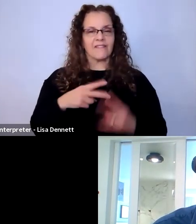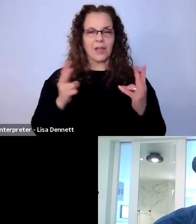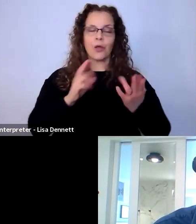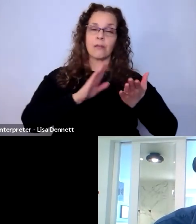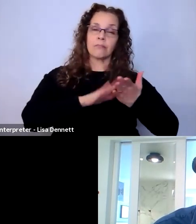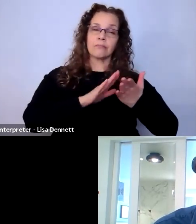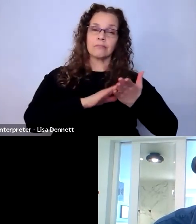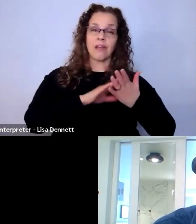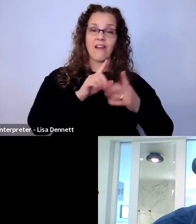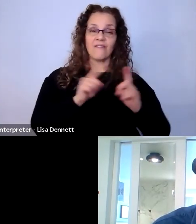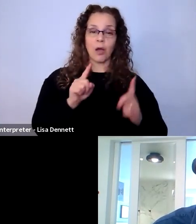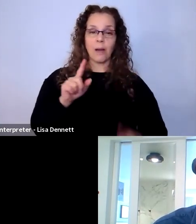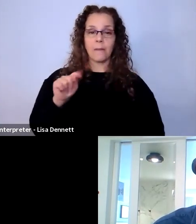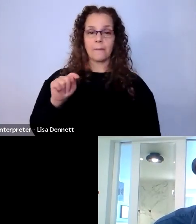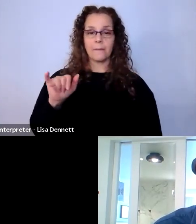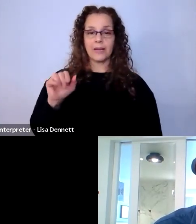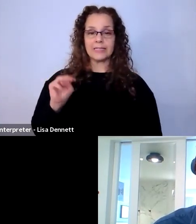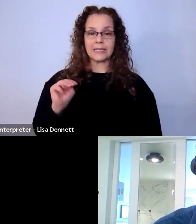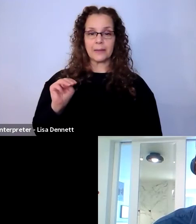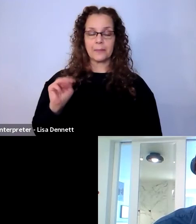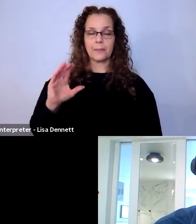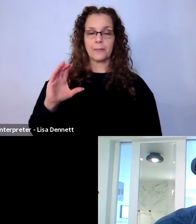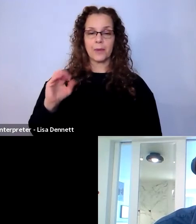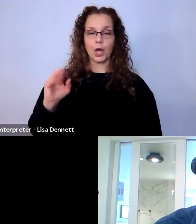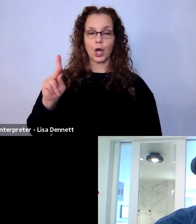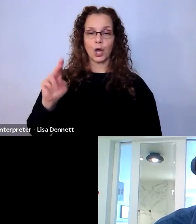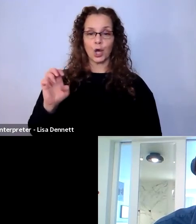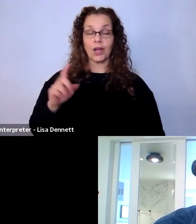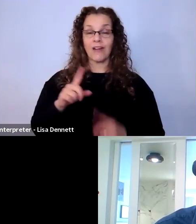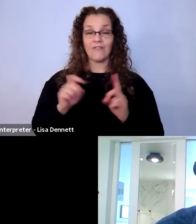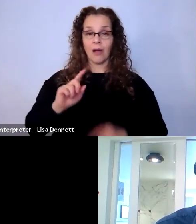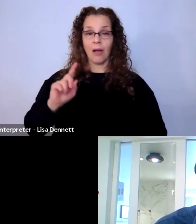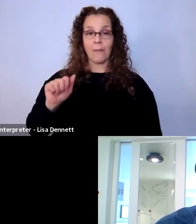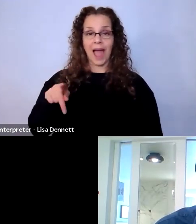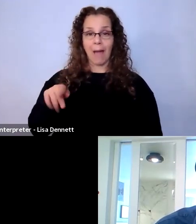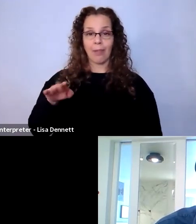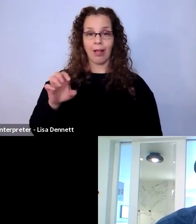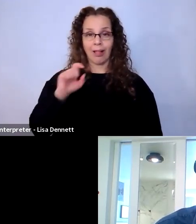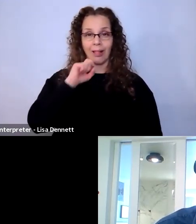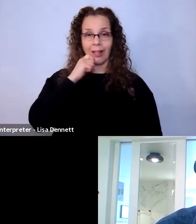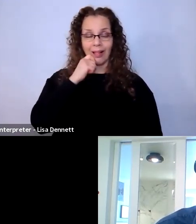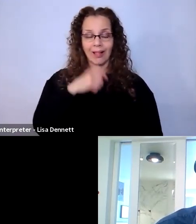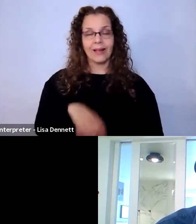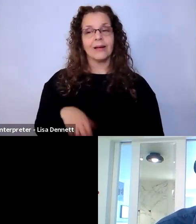from TIM cook over at apple apple has been a proud supporter of Global